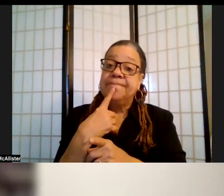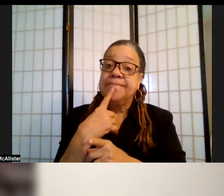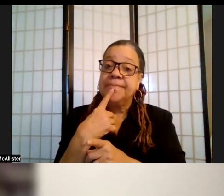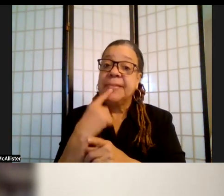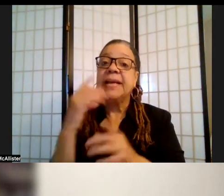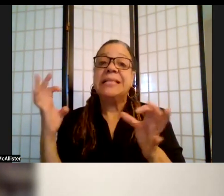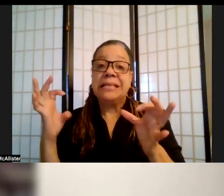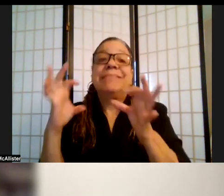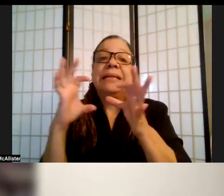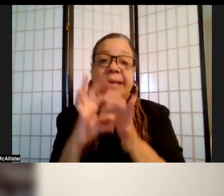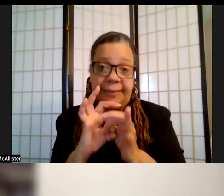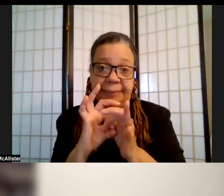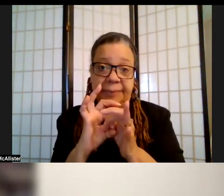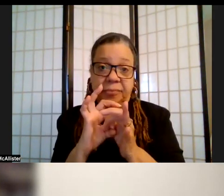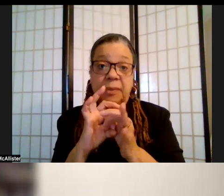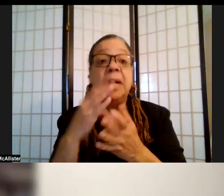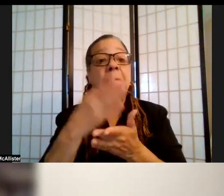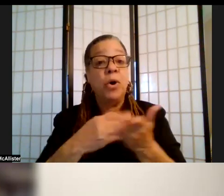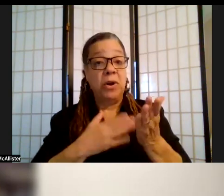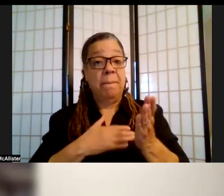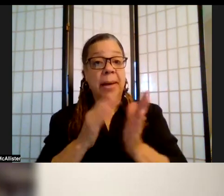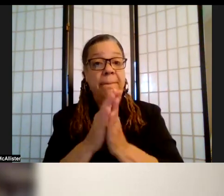And part of the argument of the book is that in different parts of the world,